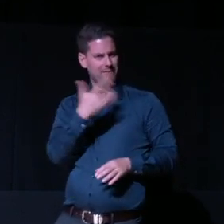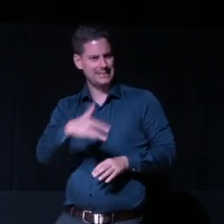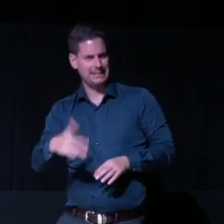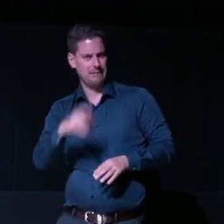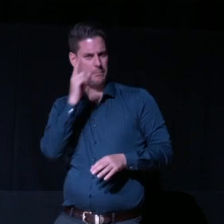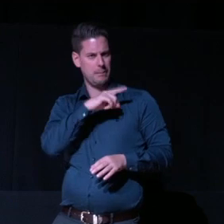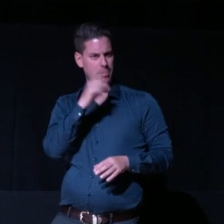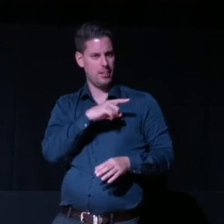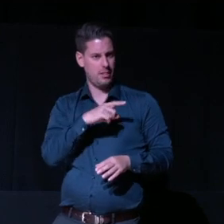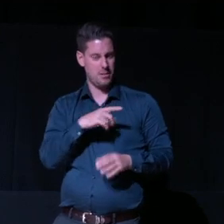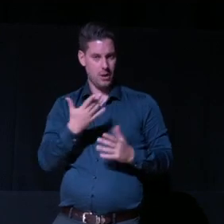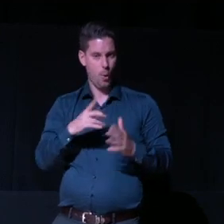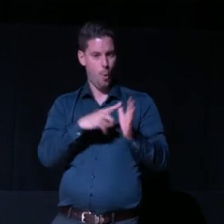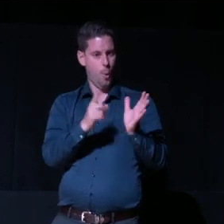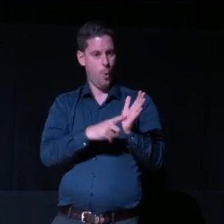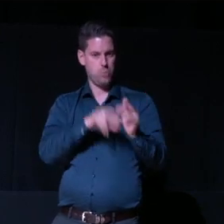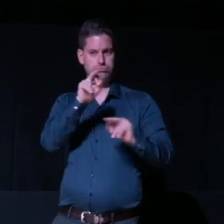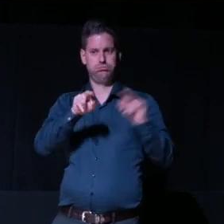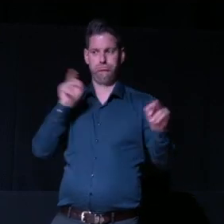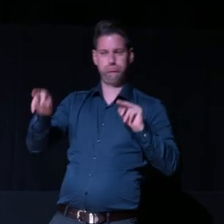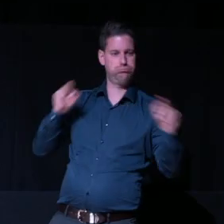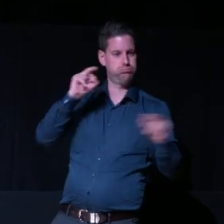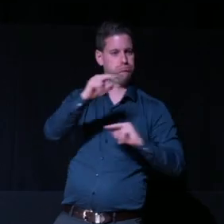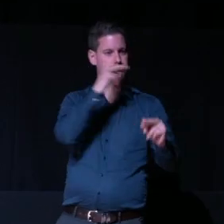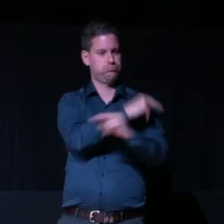everybody's having a go at it now. Well, it's almost like everyone has an opinion.